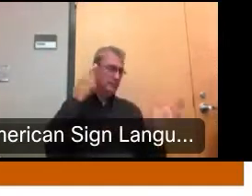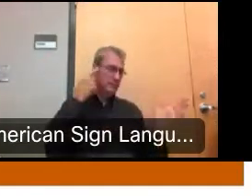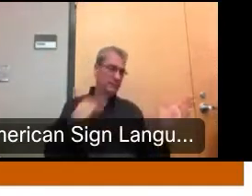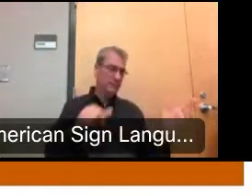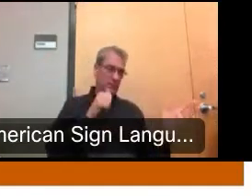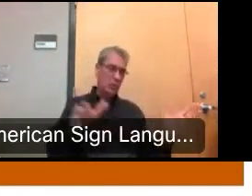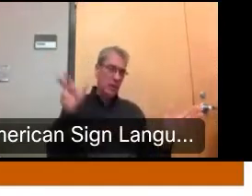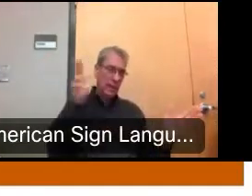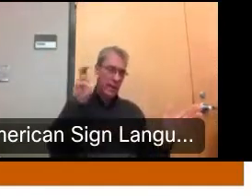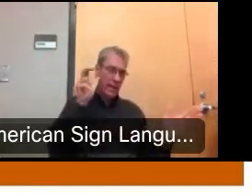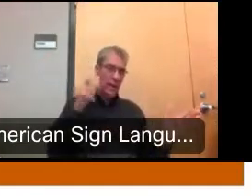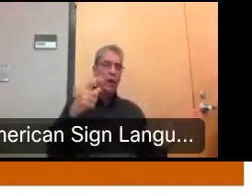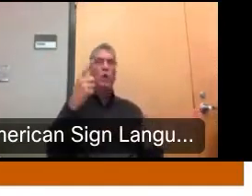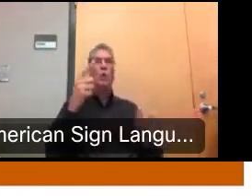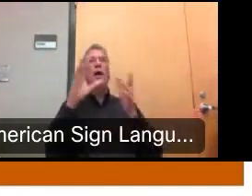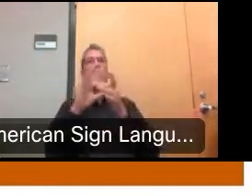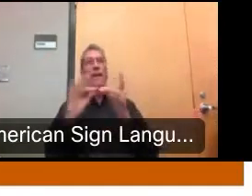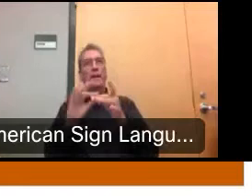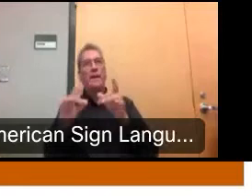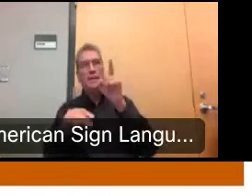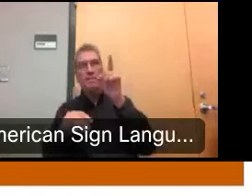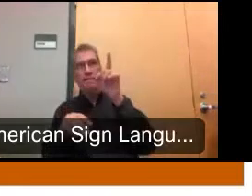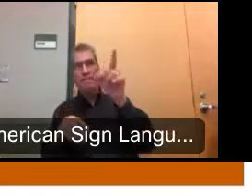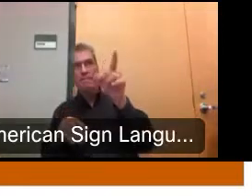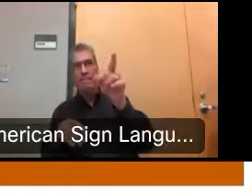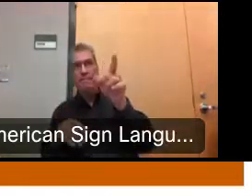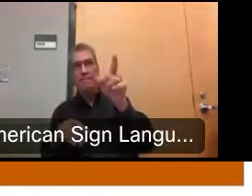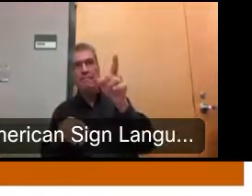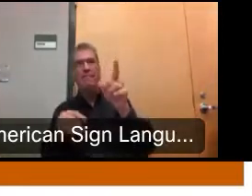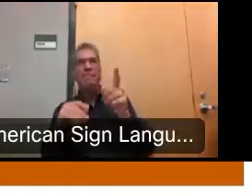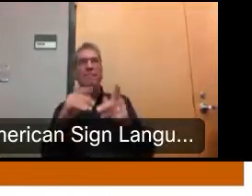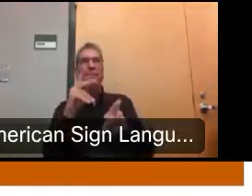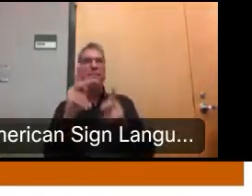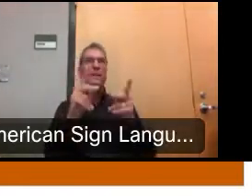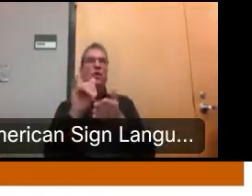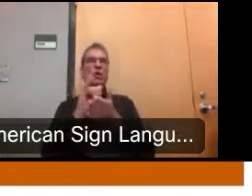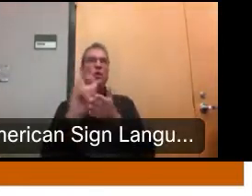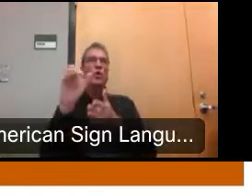they wanted to develop was a very like humans of New York style. Anyone could be a perpetrator.